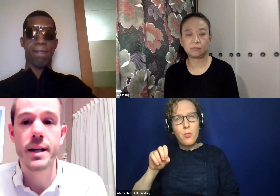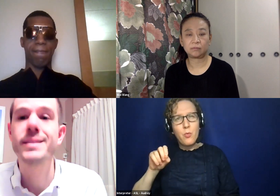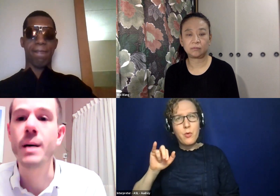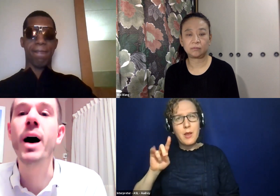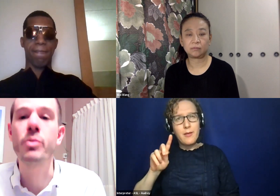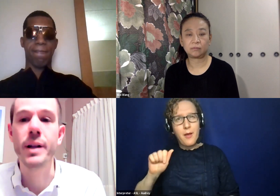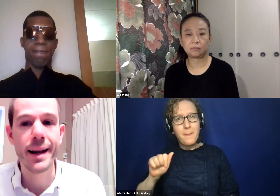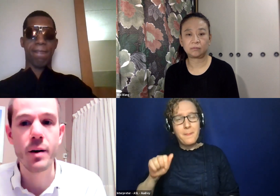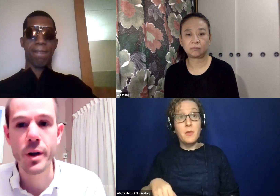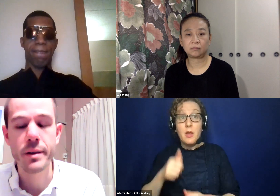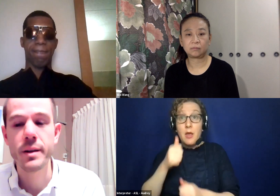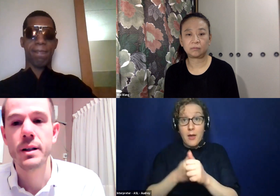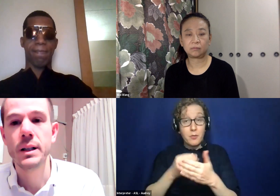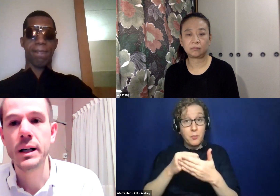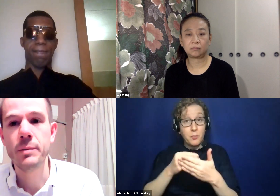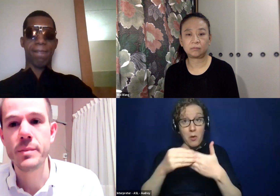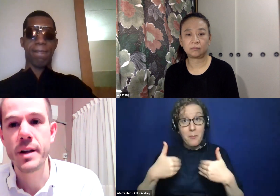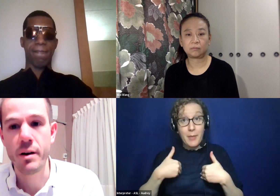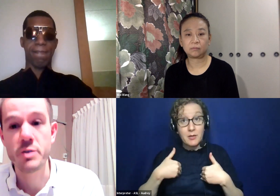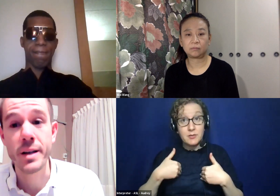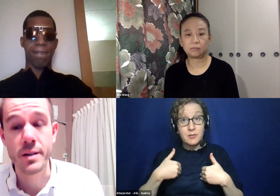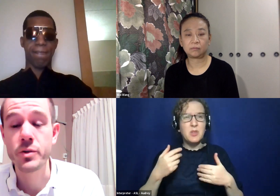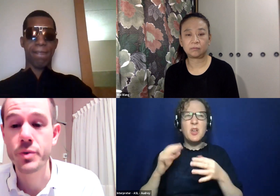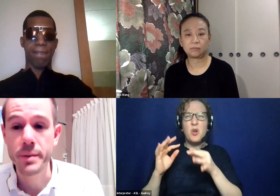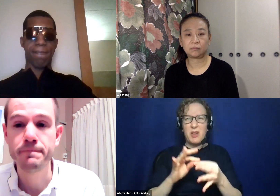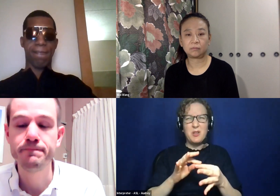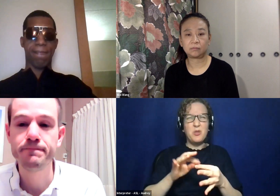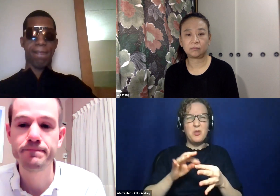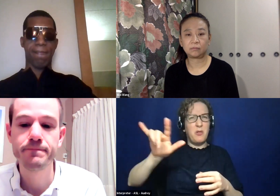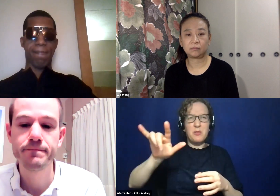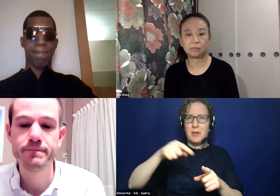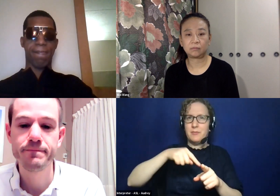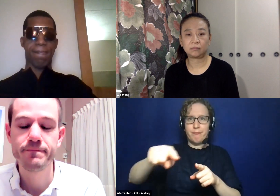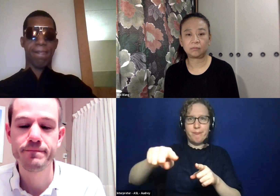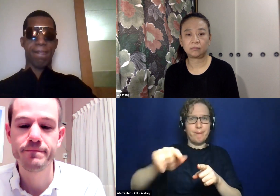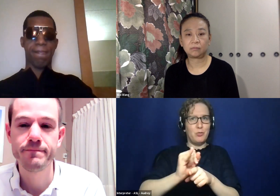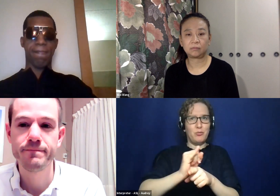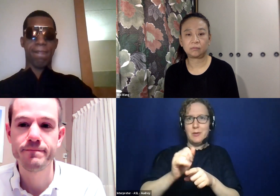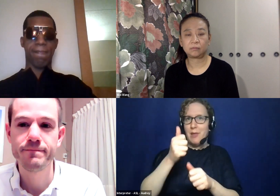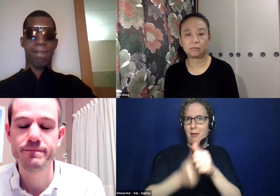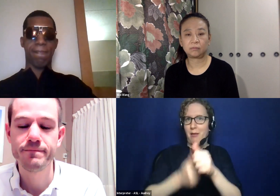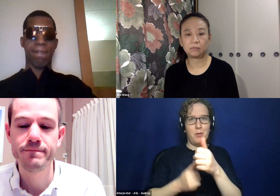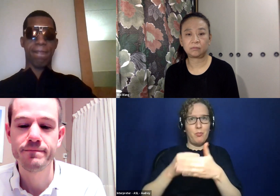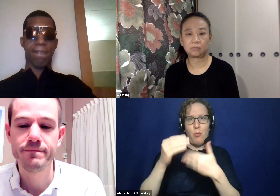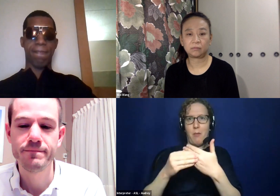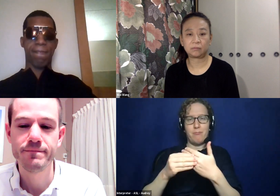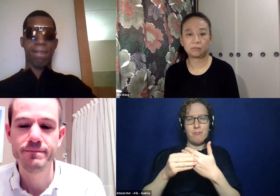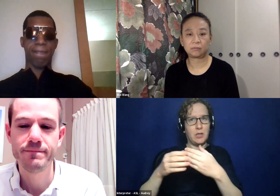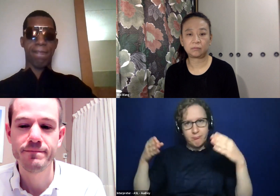is somehow related with the aerospace industry. >> JUSTIN HARFORD: